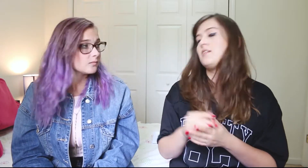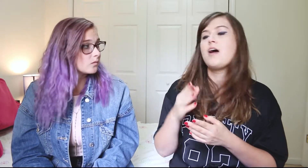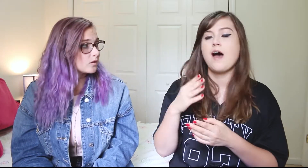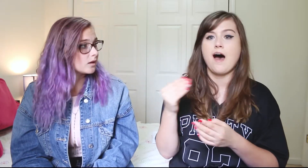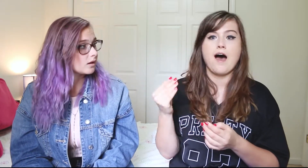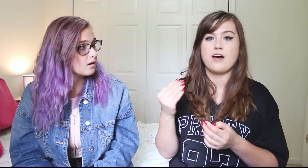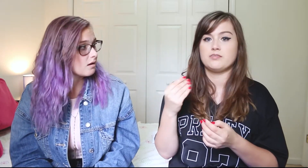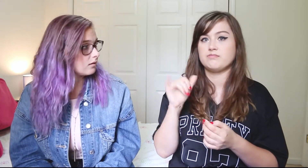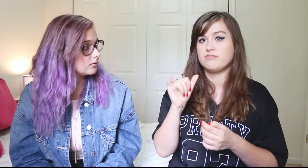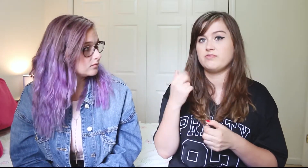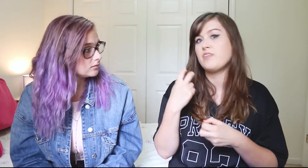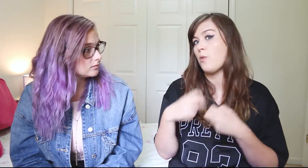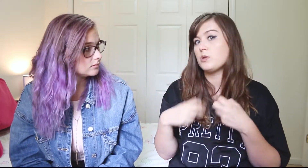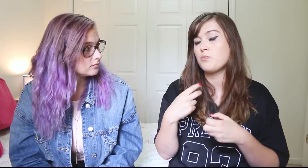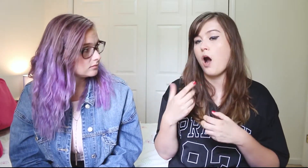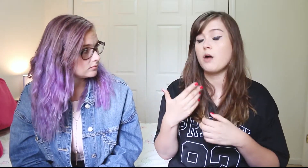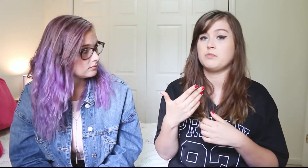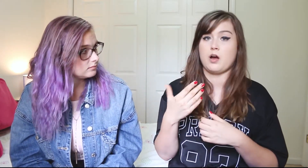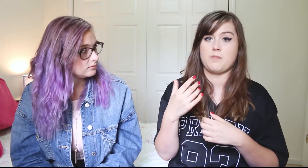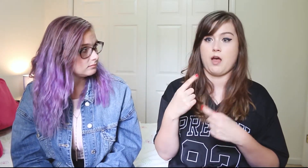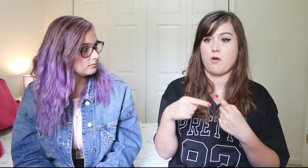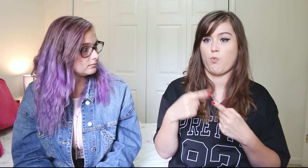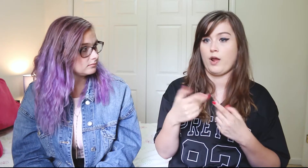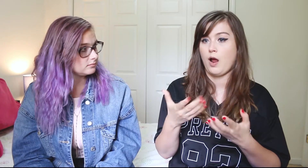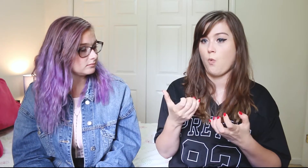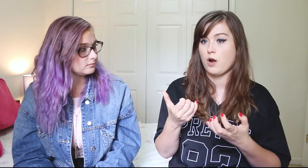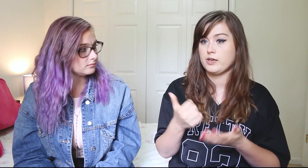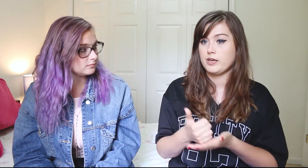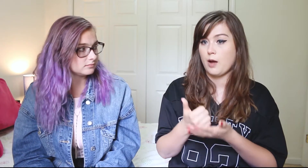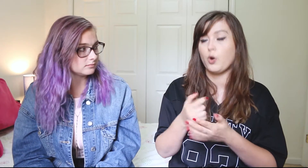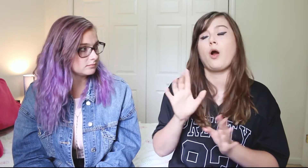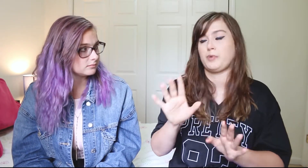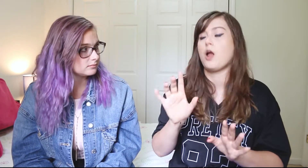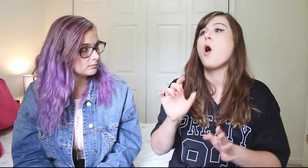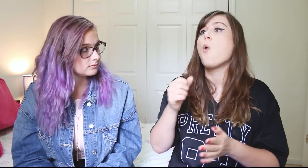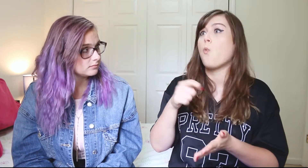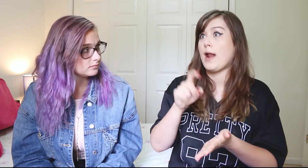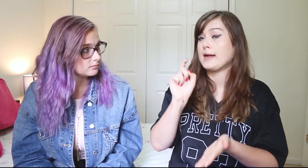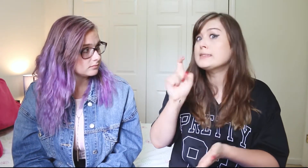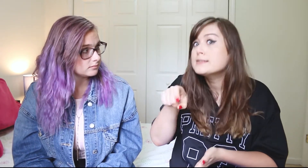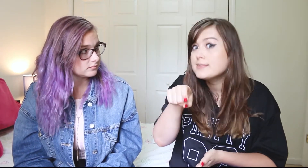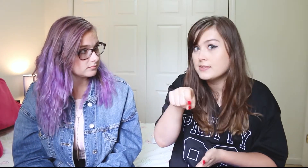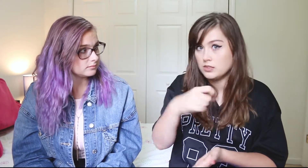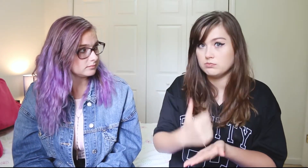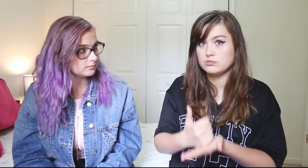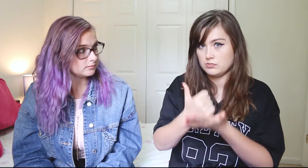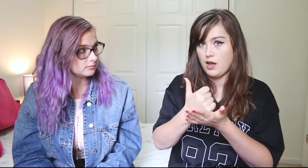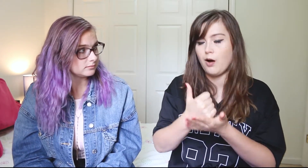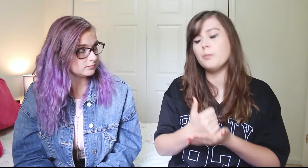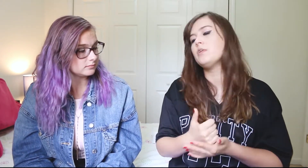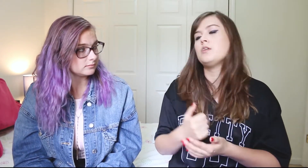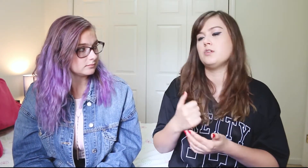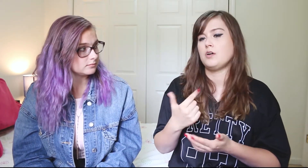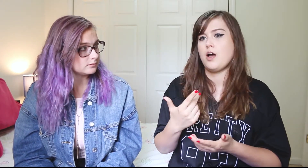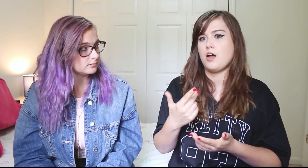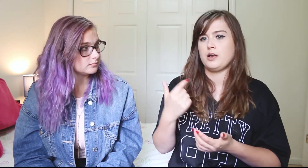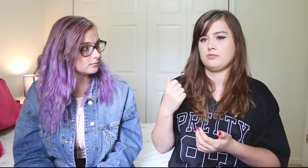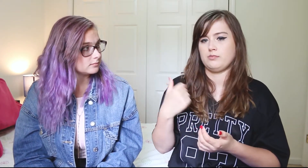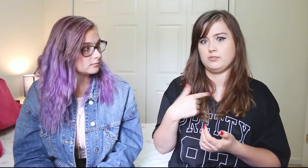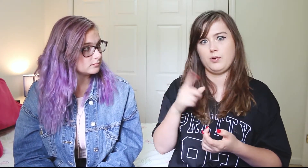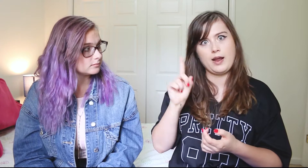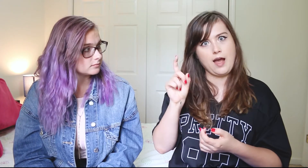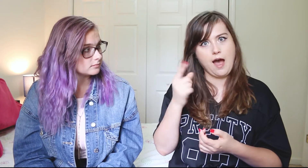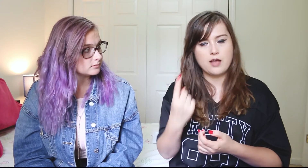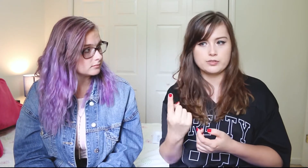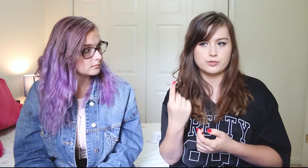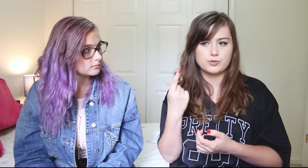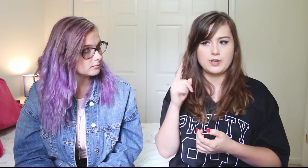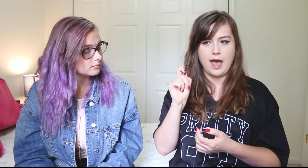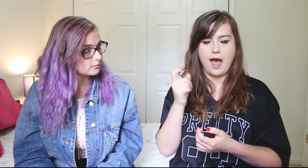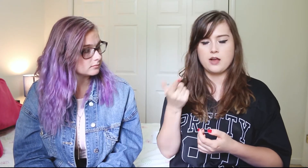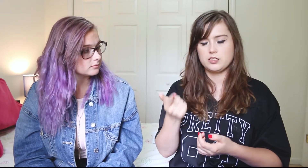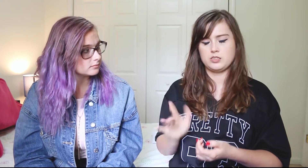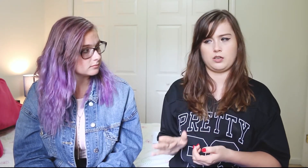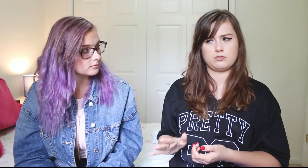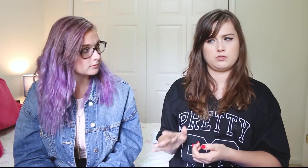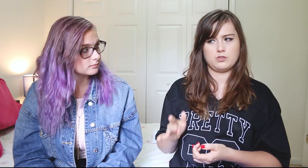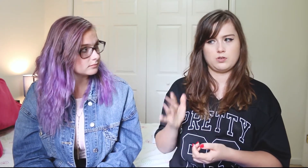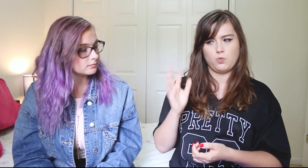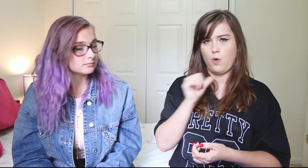That was a problem, when I wanted help, no when I needed help I’d have to get up and ask.